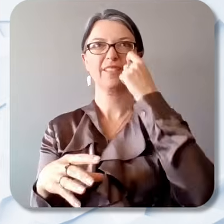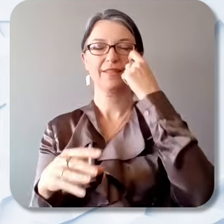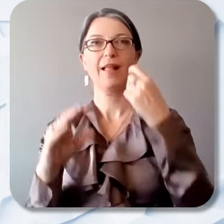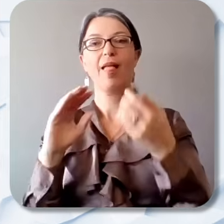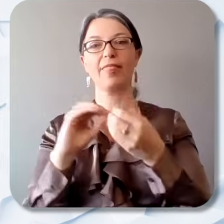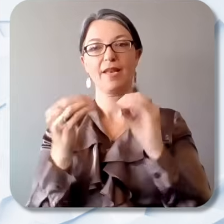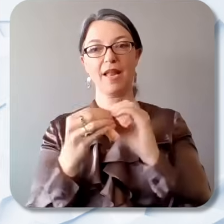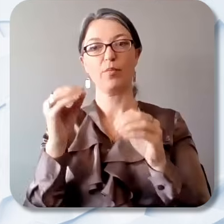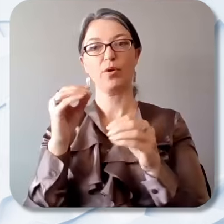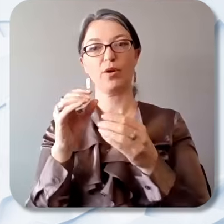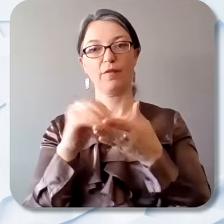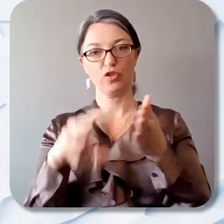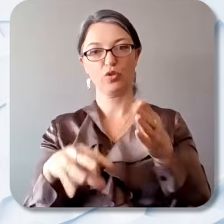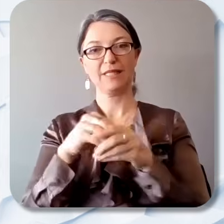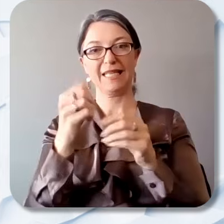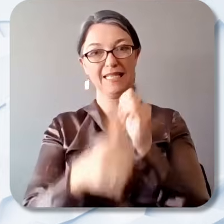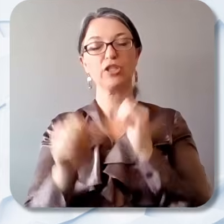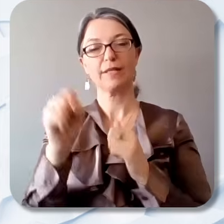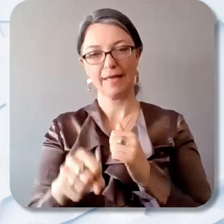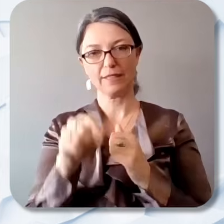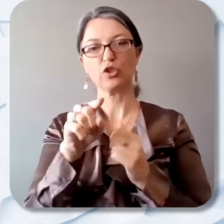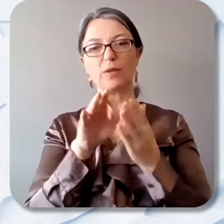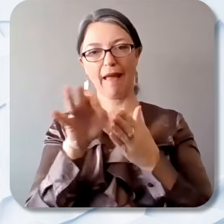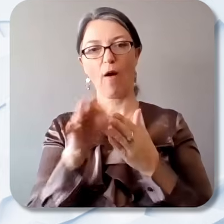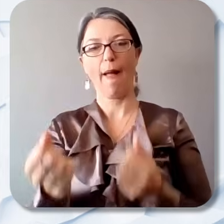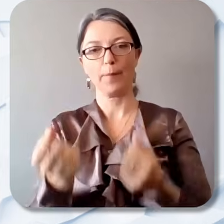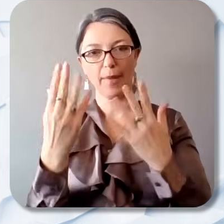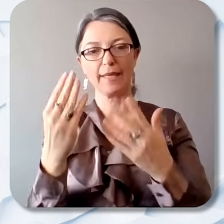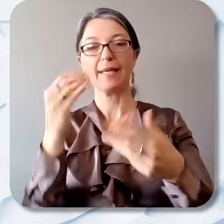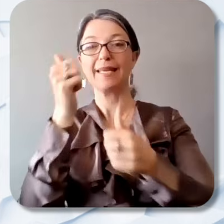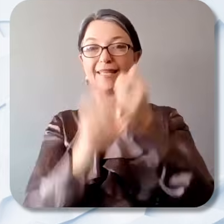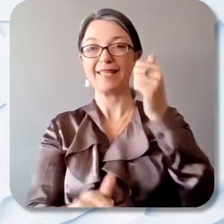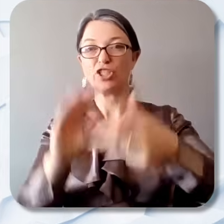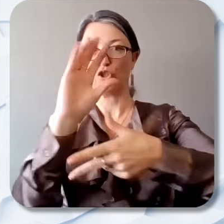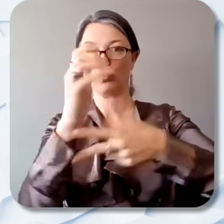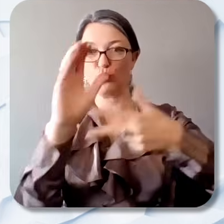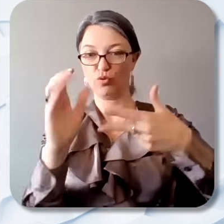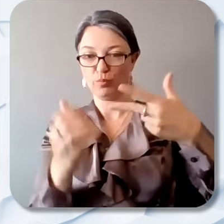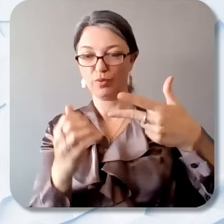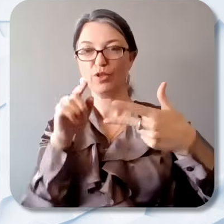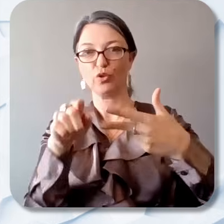percentage range? Yes, so you'll identify each one in each percentage range.